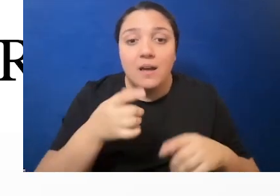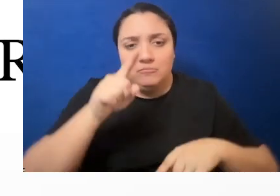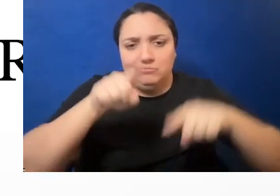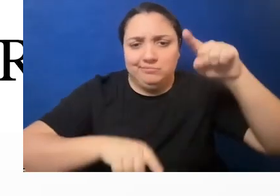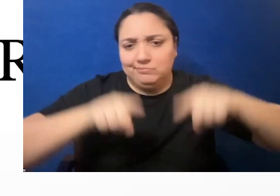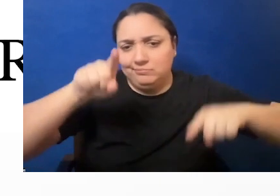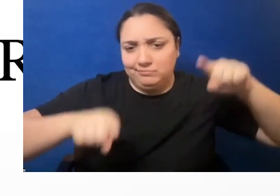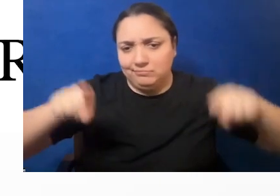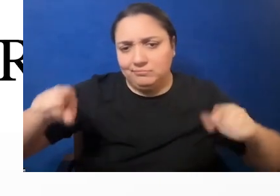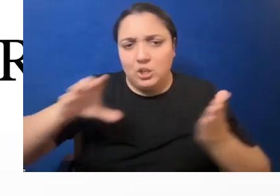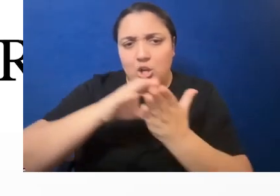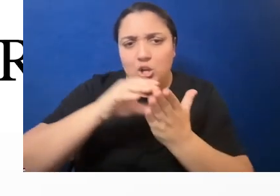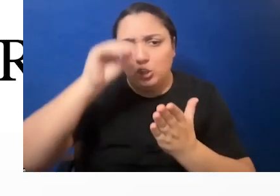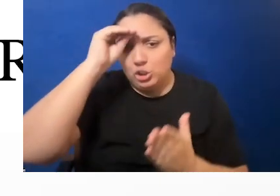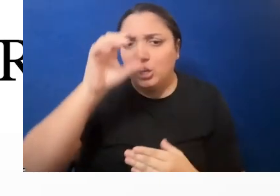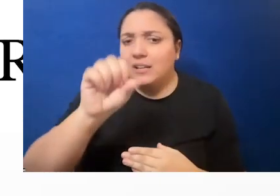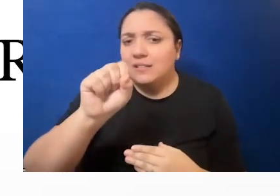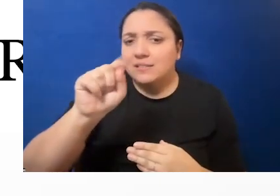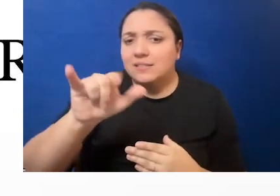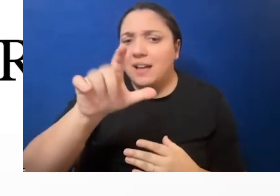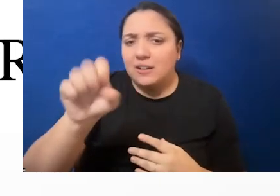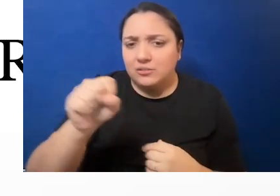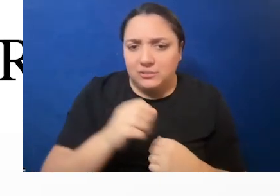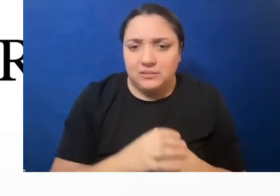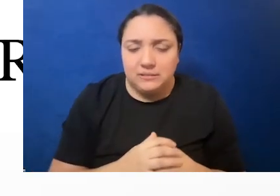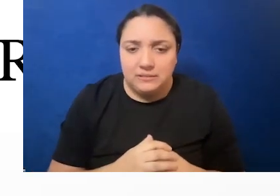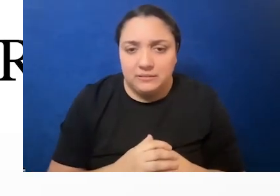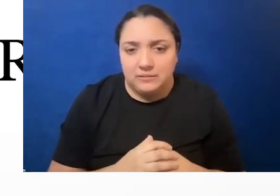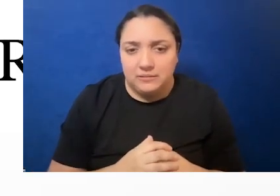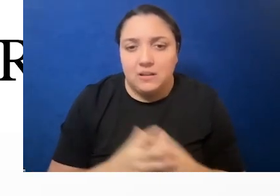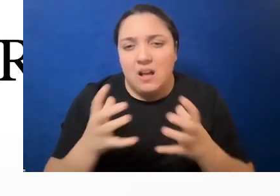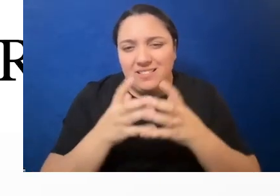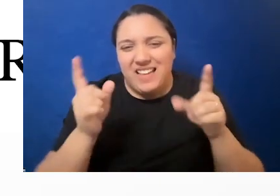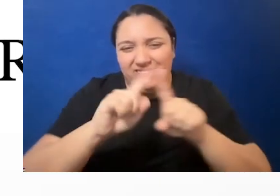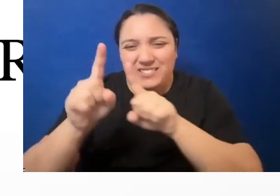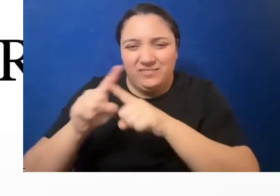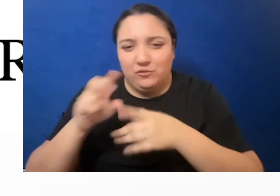EVERYONE LEARNS DIFFERENTLY AND WE SAW A LOT OF DIFFERENT RESULTS FROM PANDEMIC SCHOOLING.